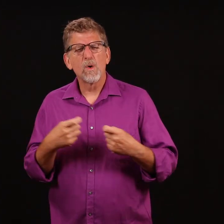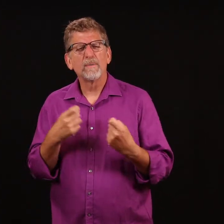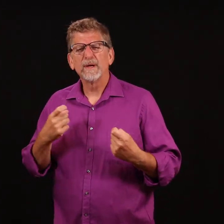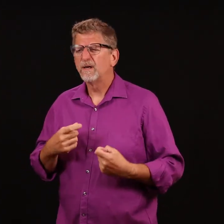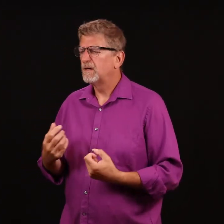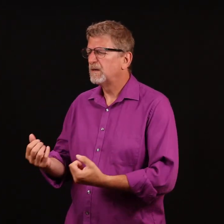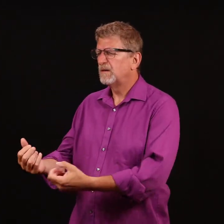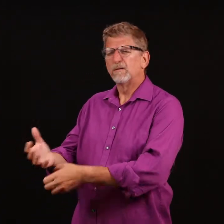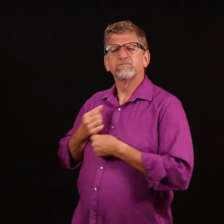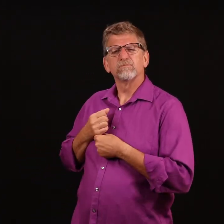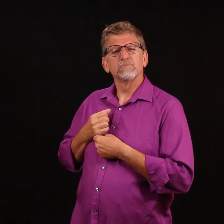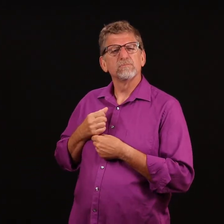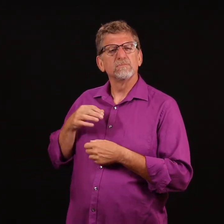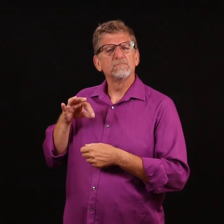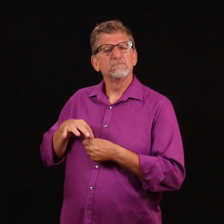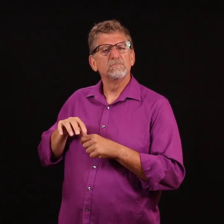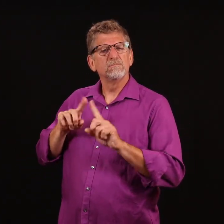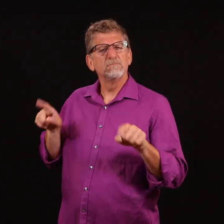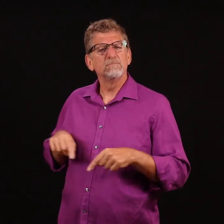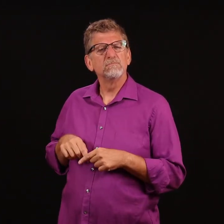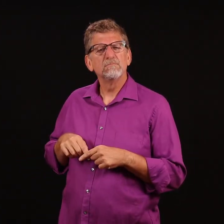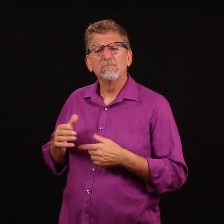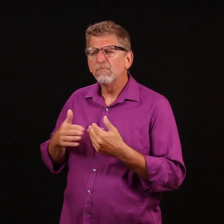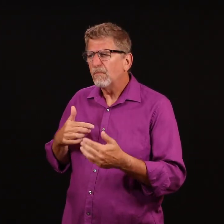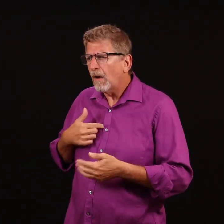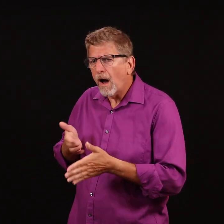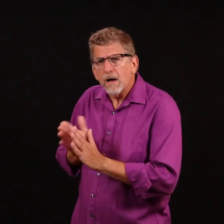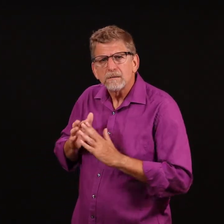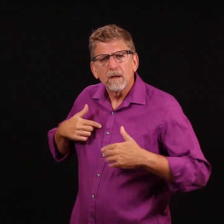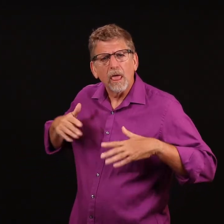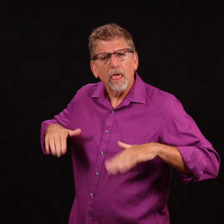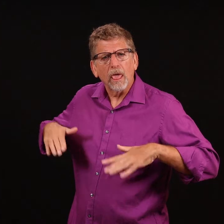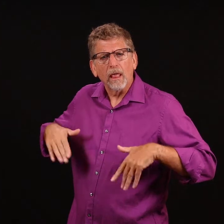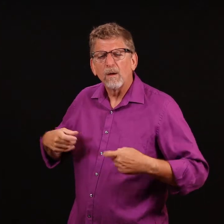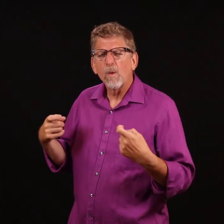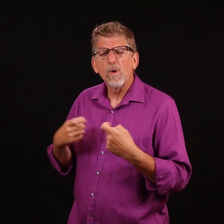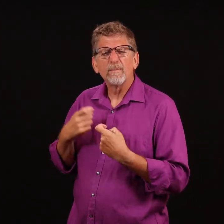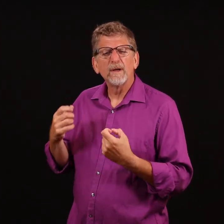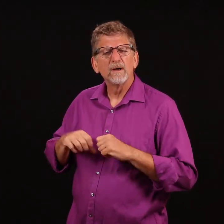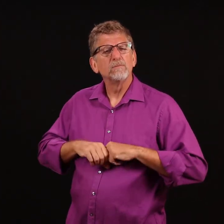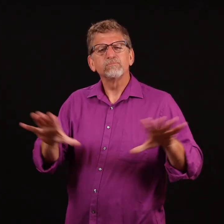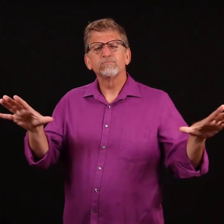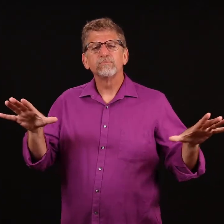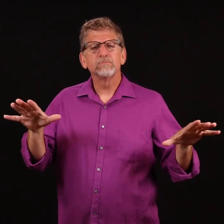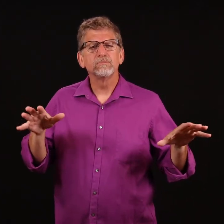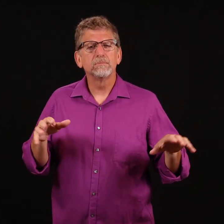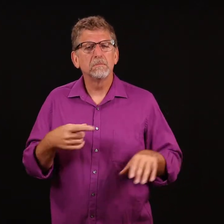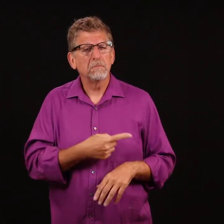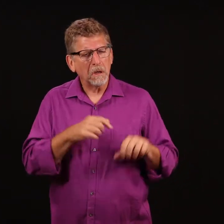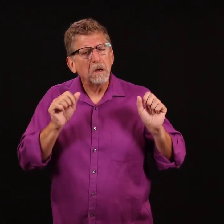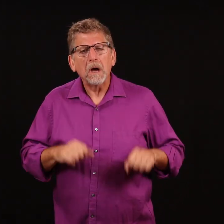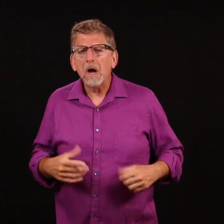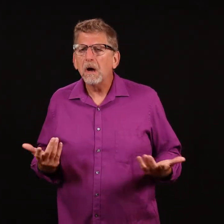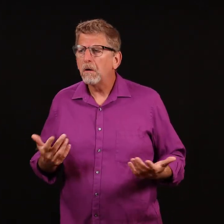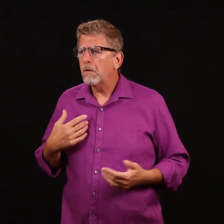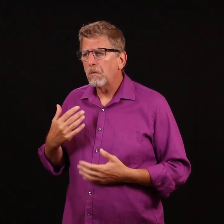registered voters will receive an election form. Doesn't matter if a request was not made, the ballots will automatically be sent out.